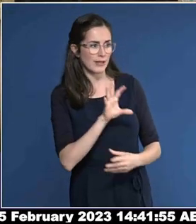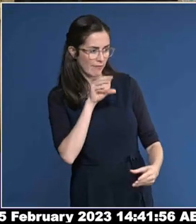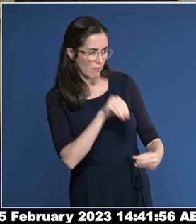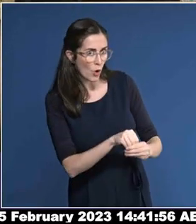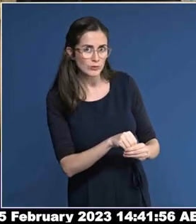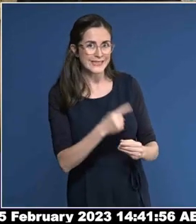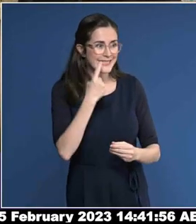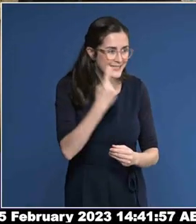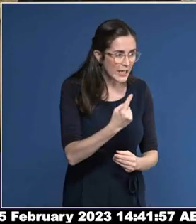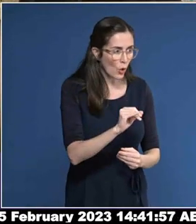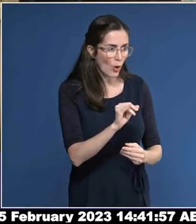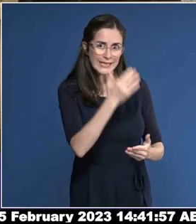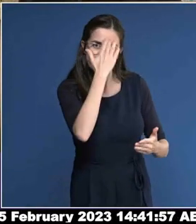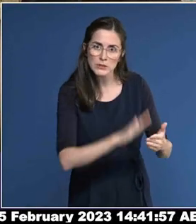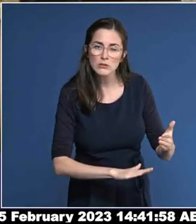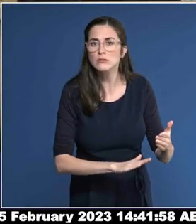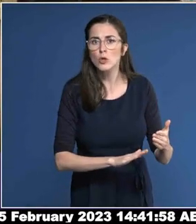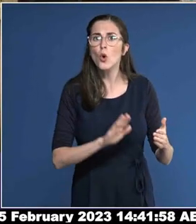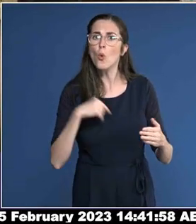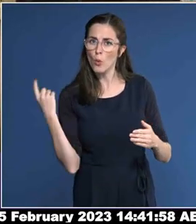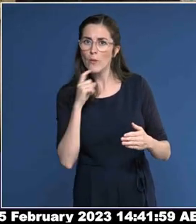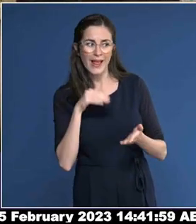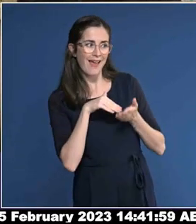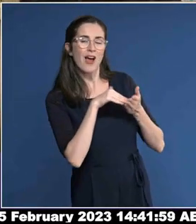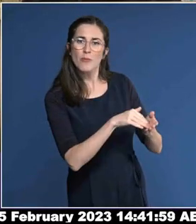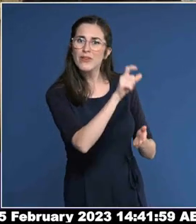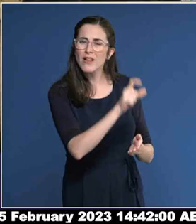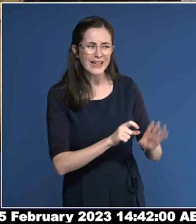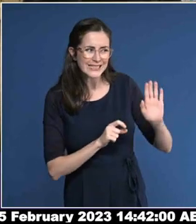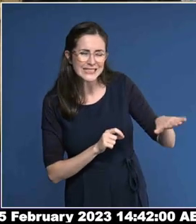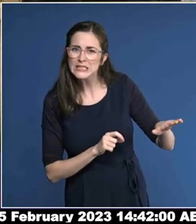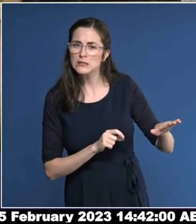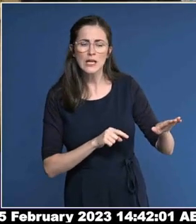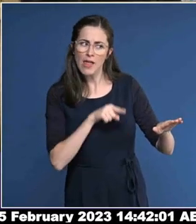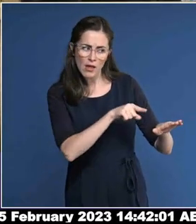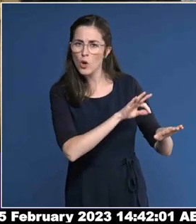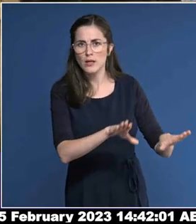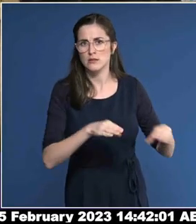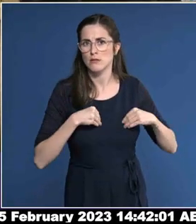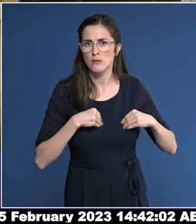redirect that individual to really clearly signal to them over time that that's not appropriate behaviour. MS EASTMAN: What about in the reverse?